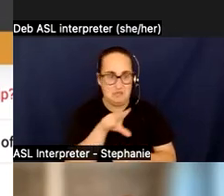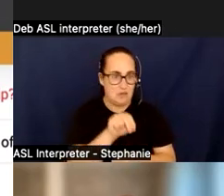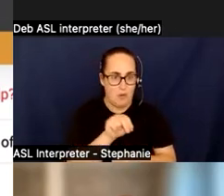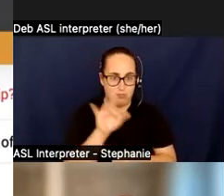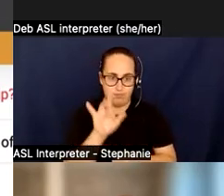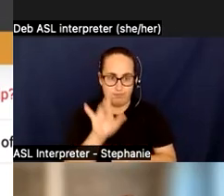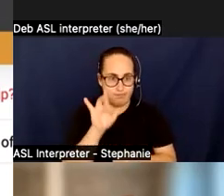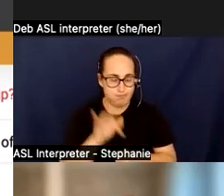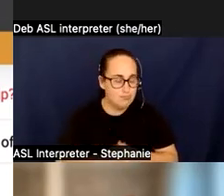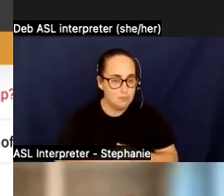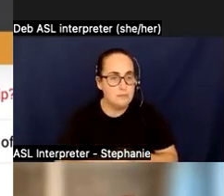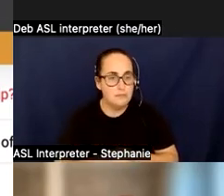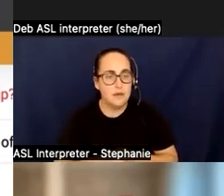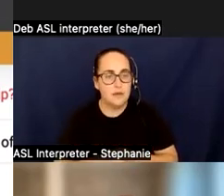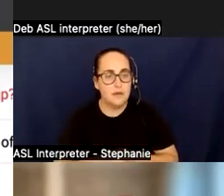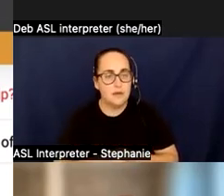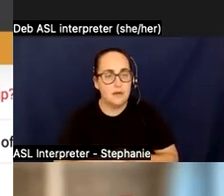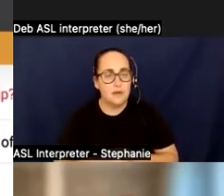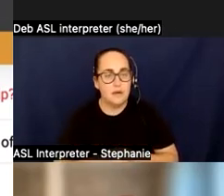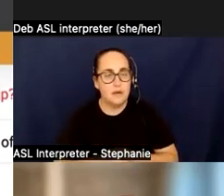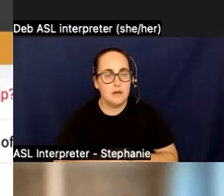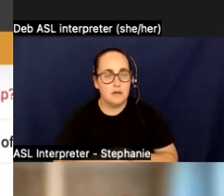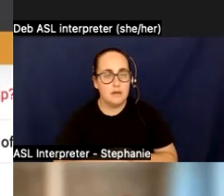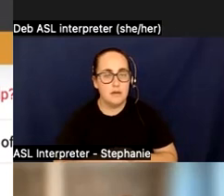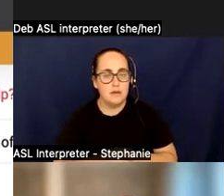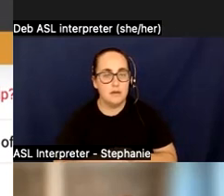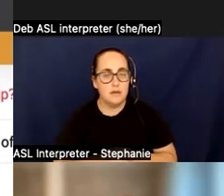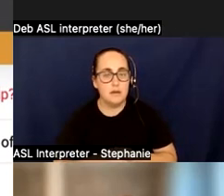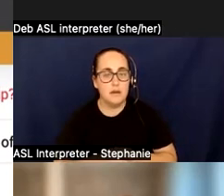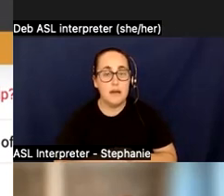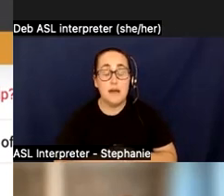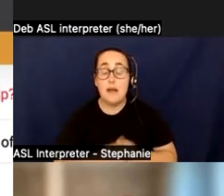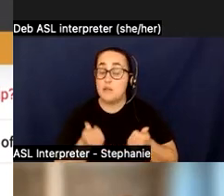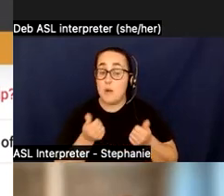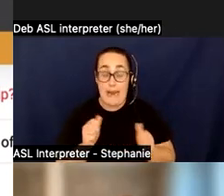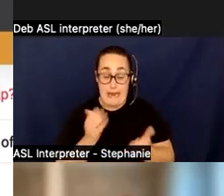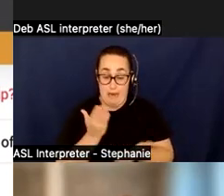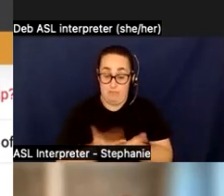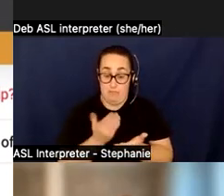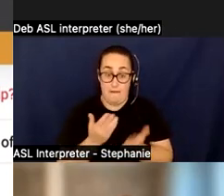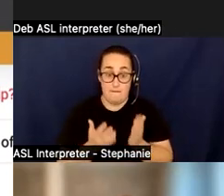have yes or no site and then upload any files here. So that would be a copy of